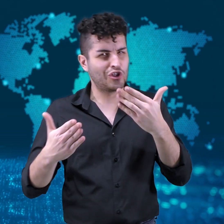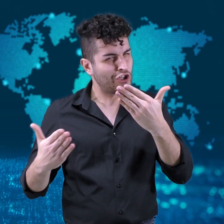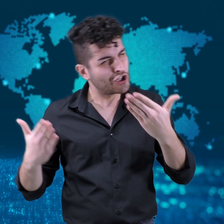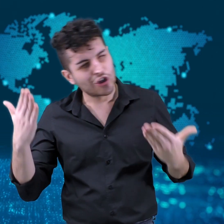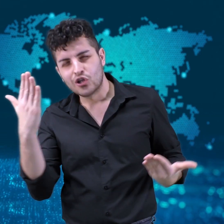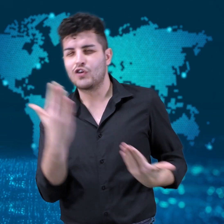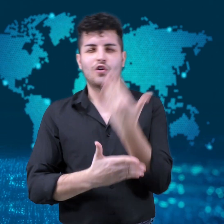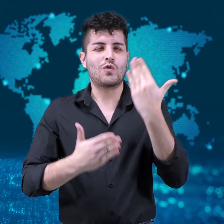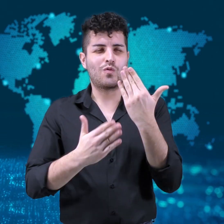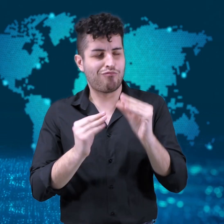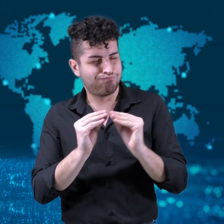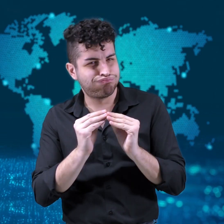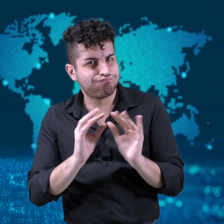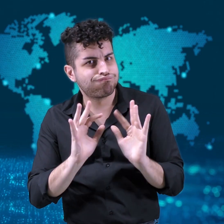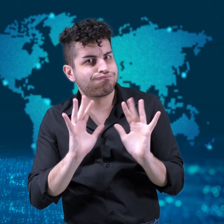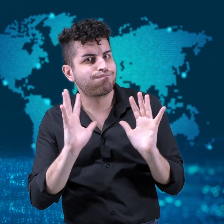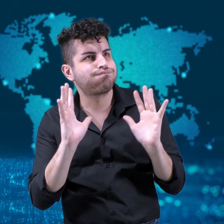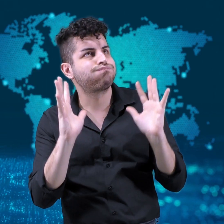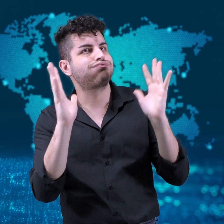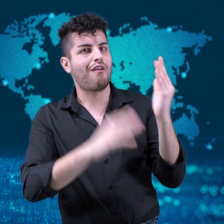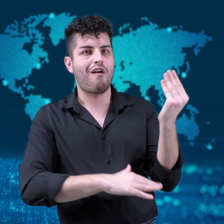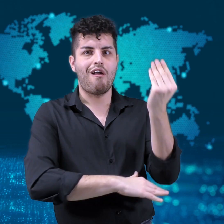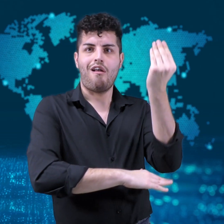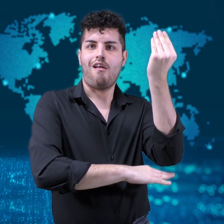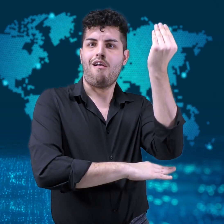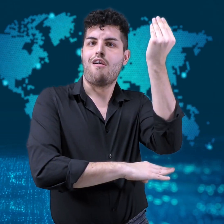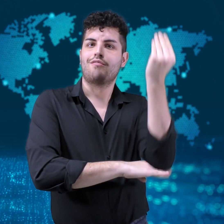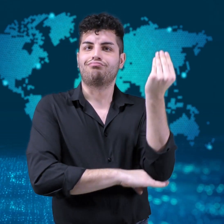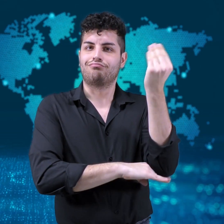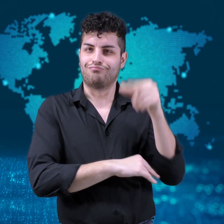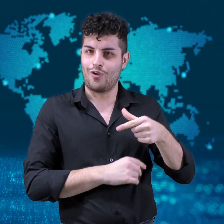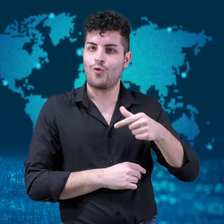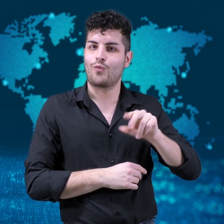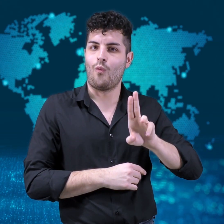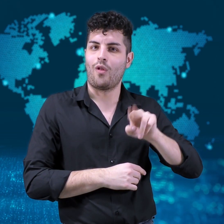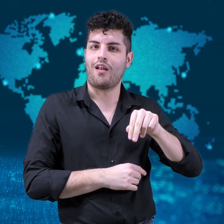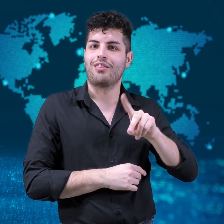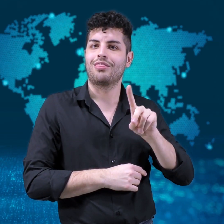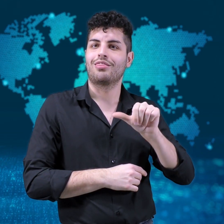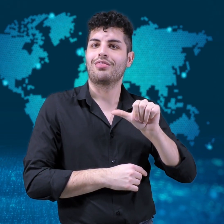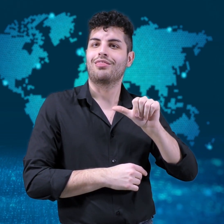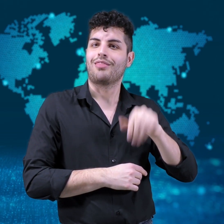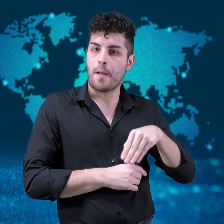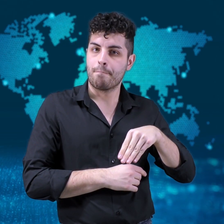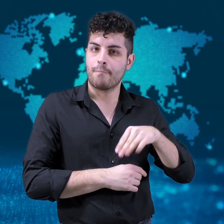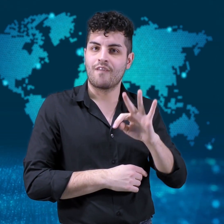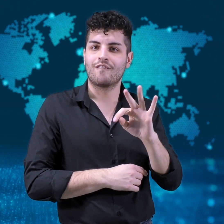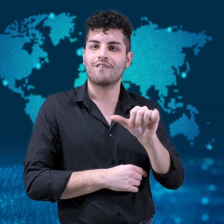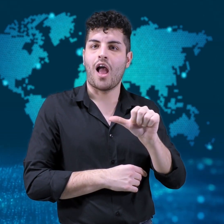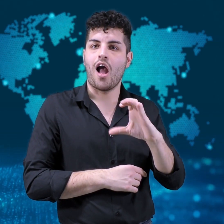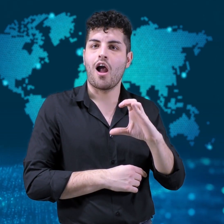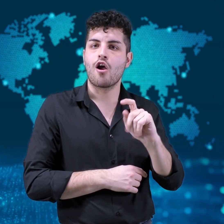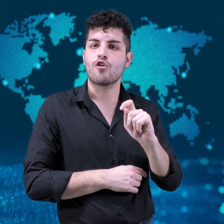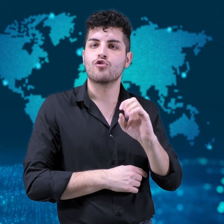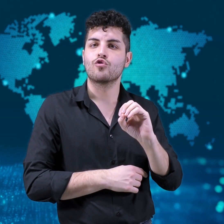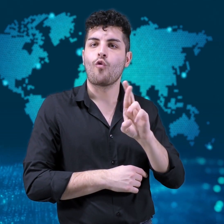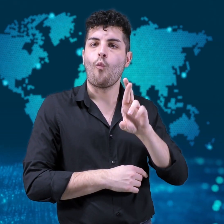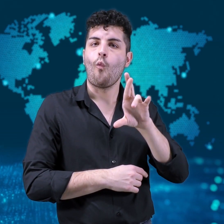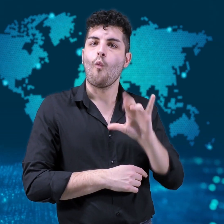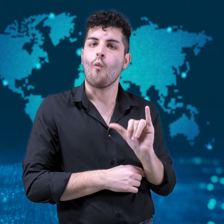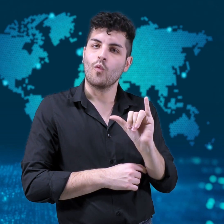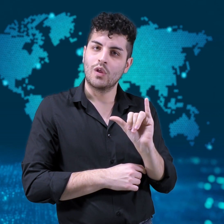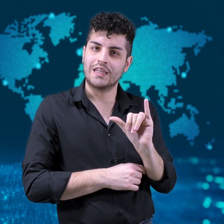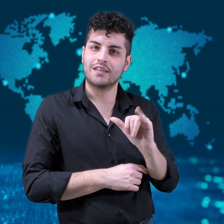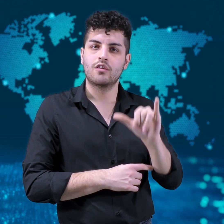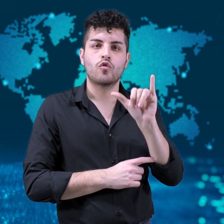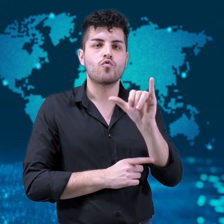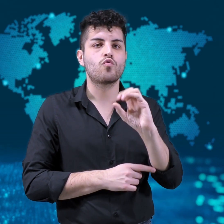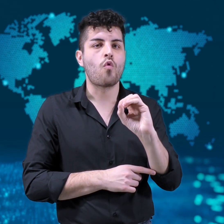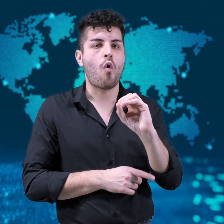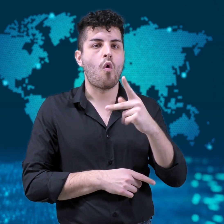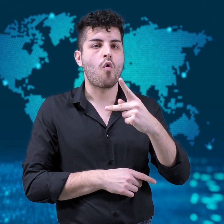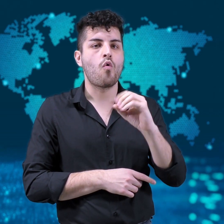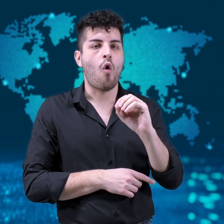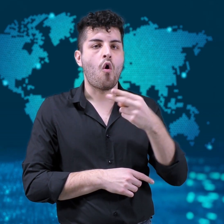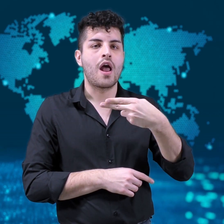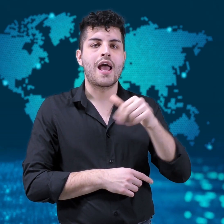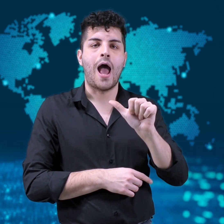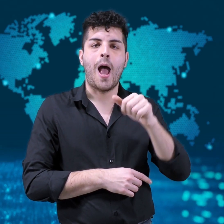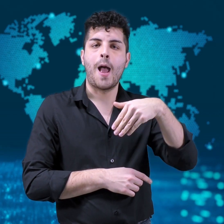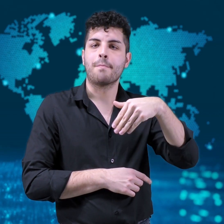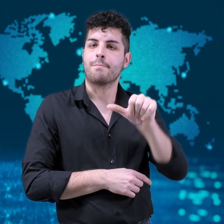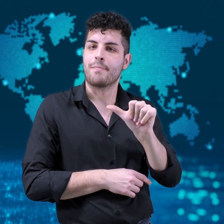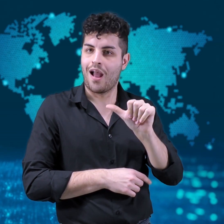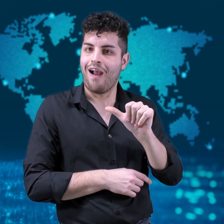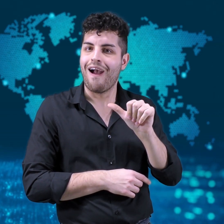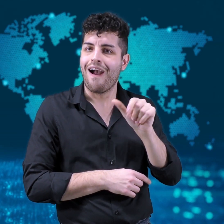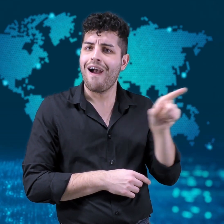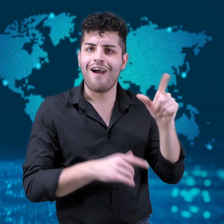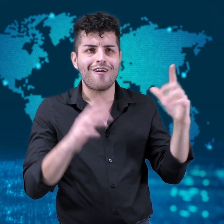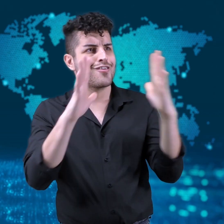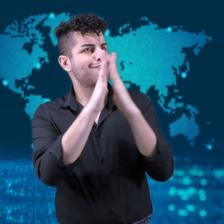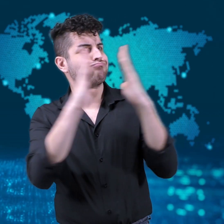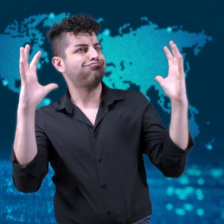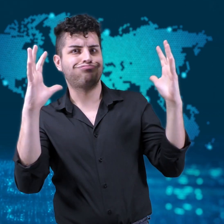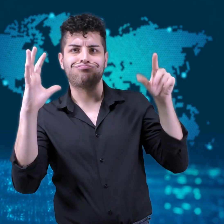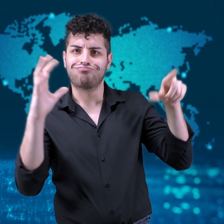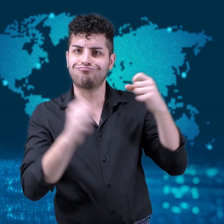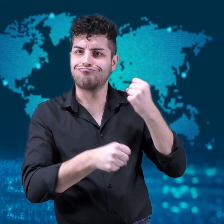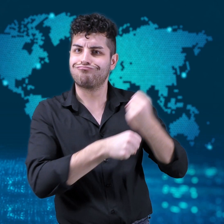The new robot was created to draw people to the Gundam Factory Yokohama,